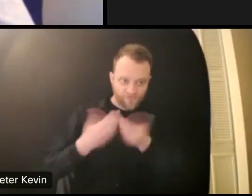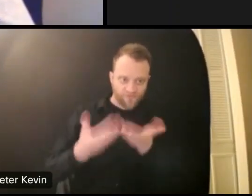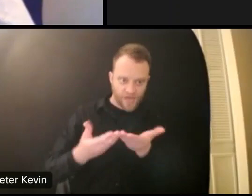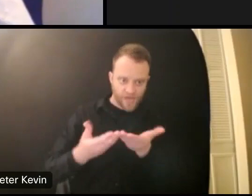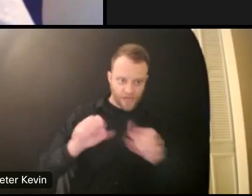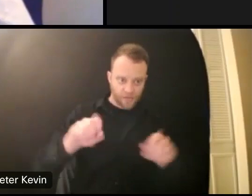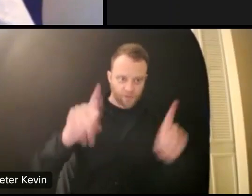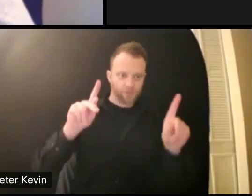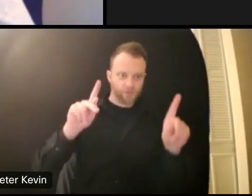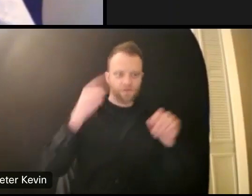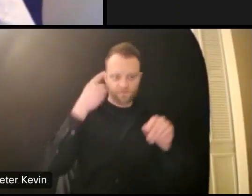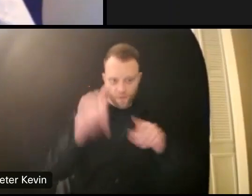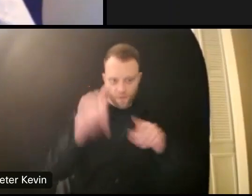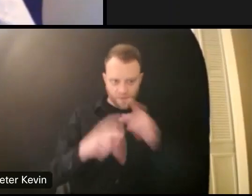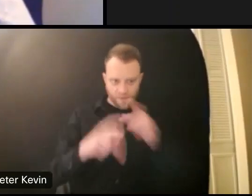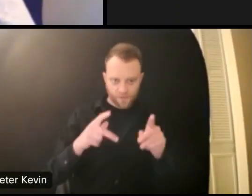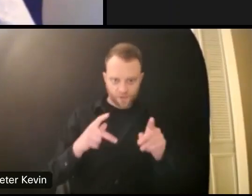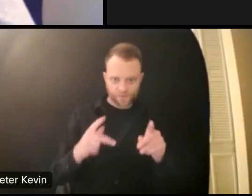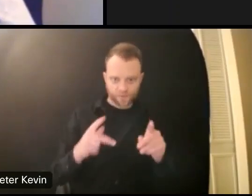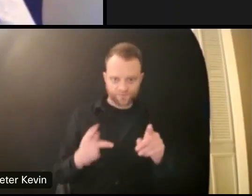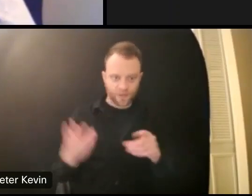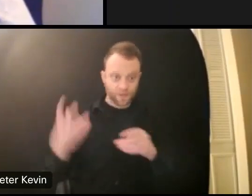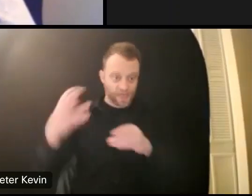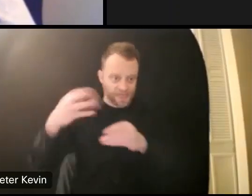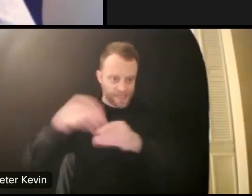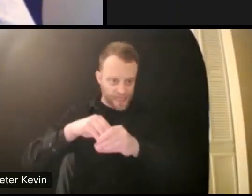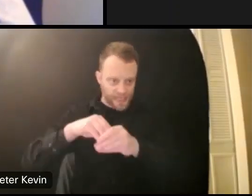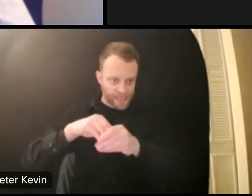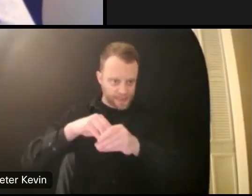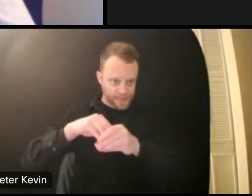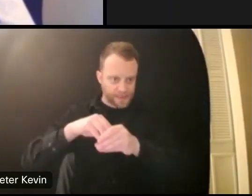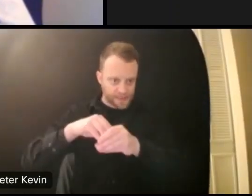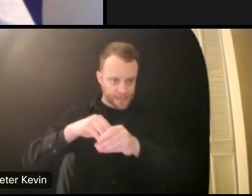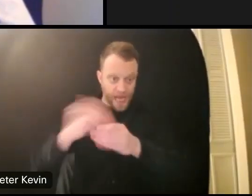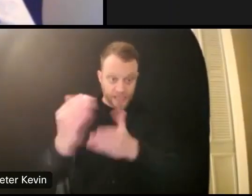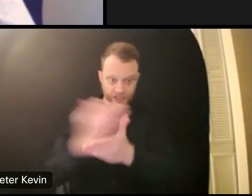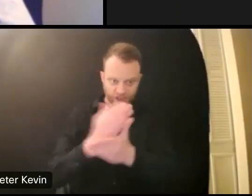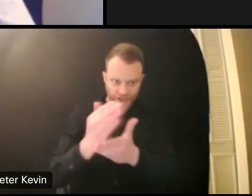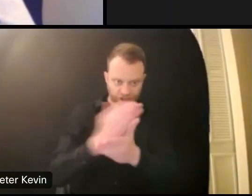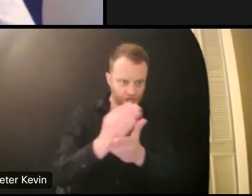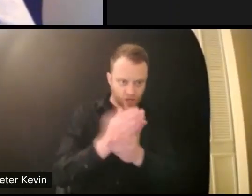and say what they want or share what they want to share, because I found that more often than not